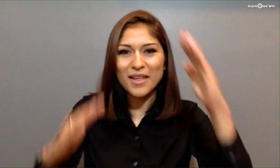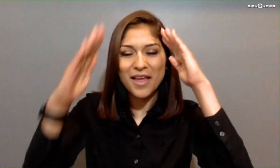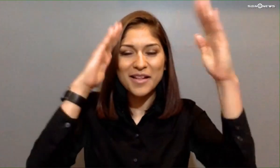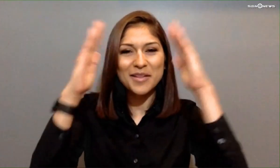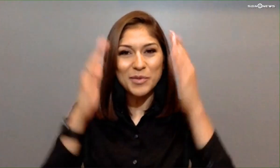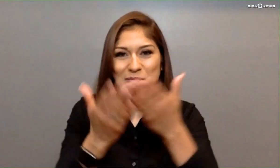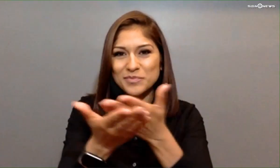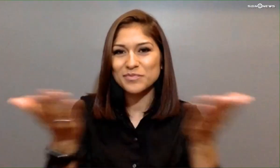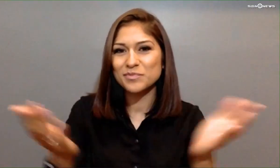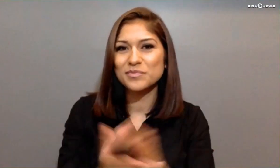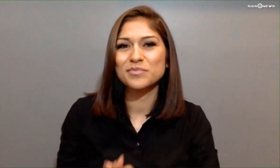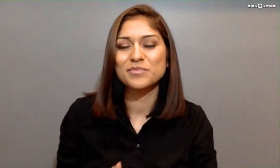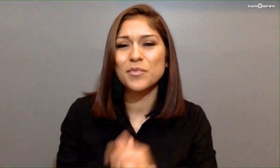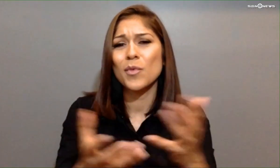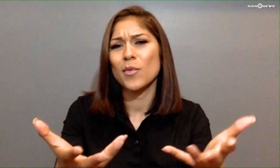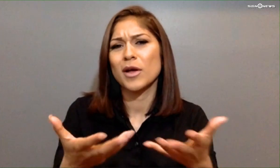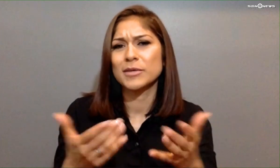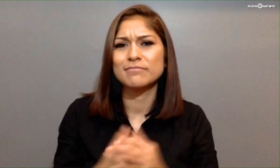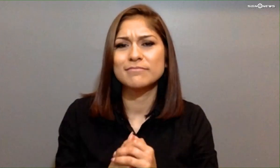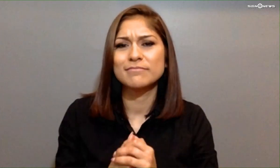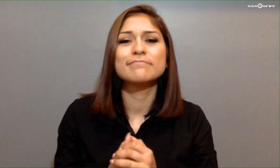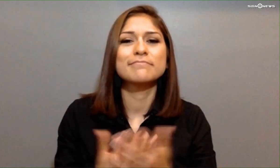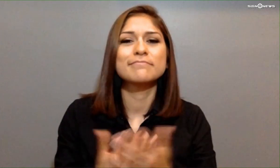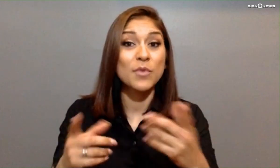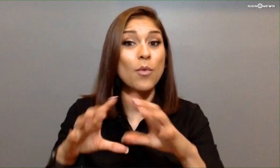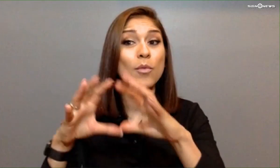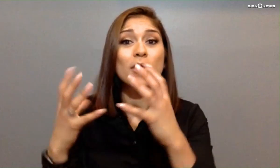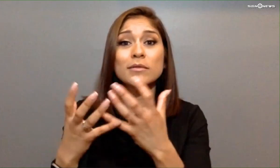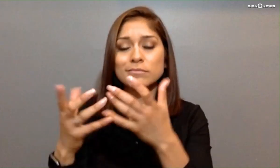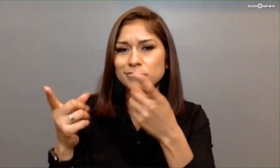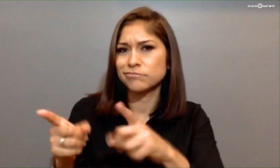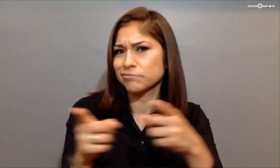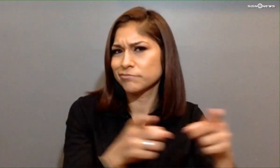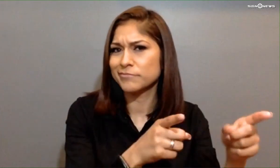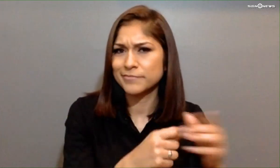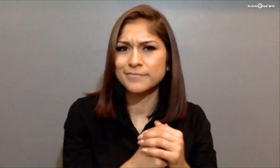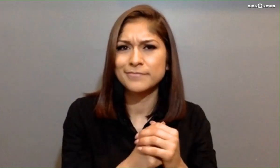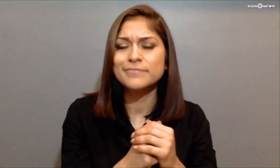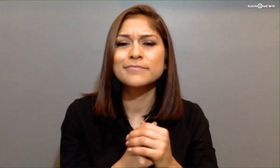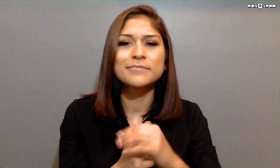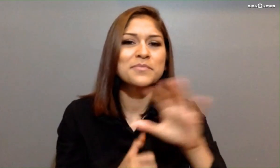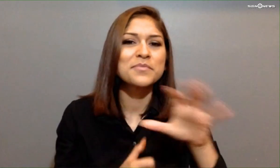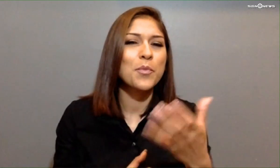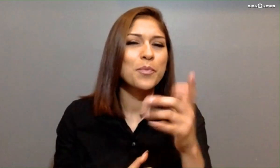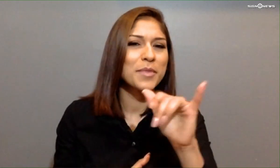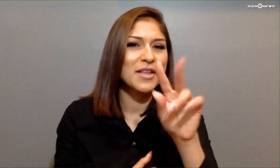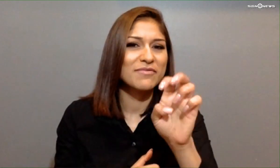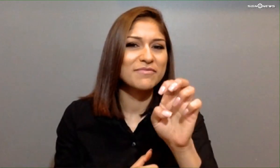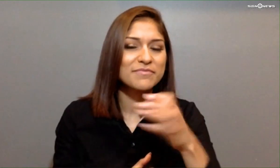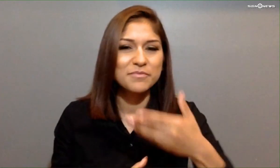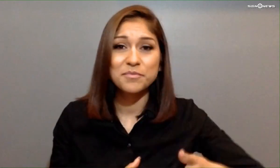Hello everyone. Welcome to Sign1News live.